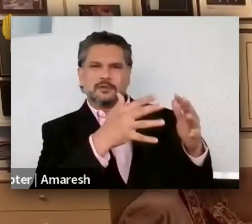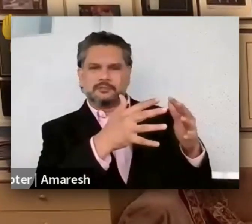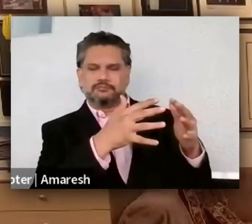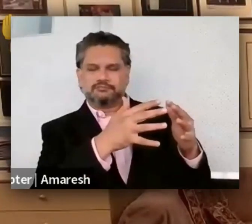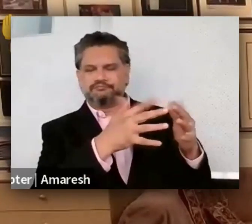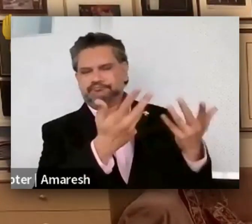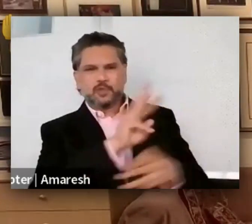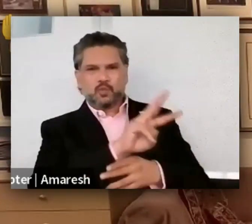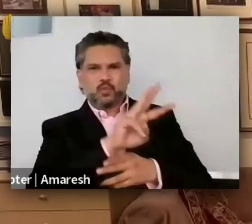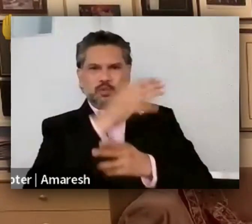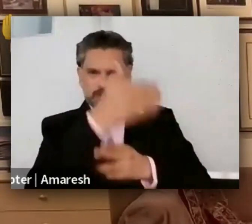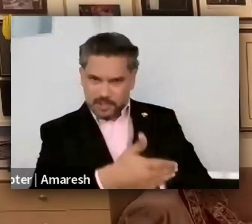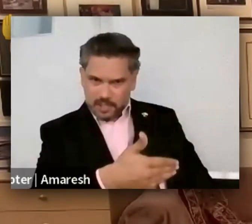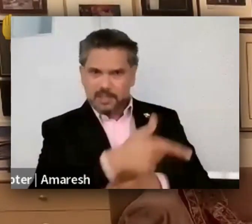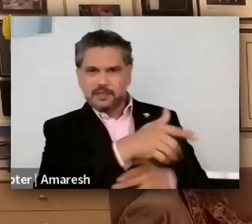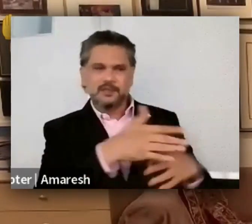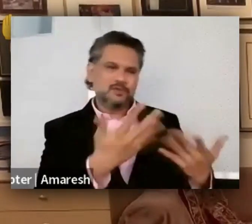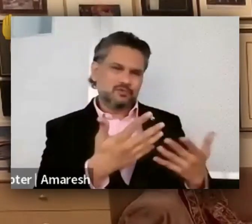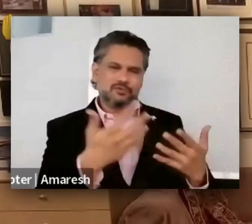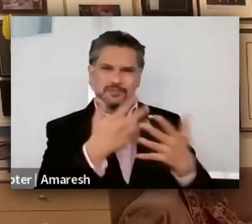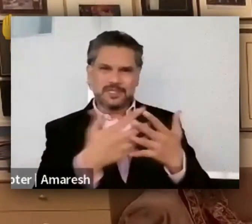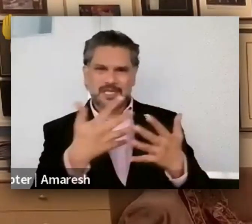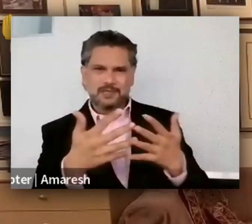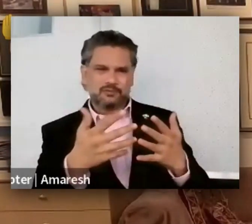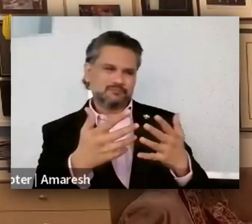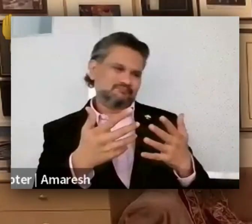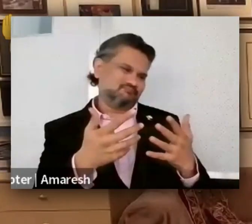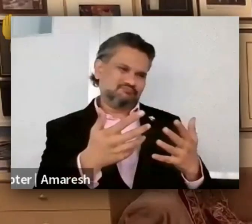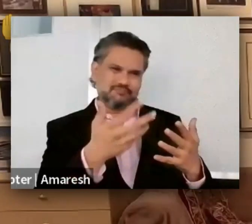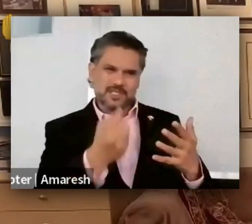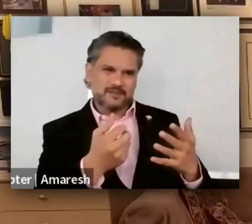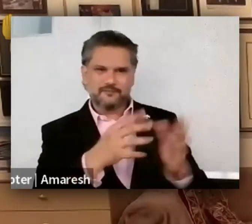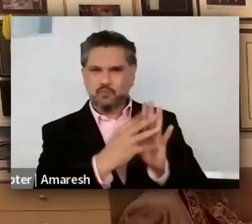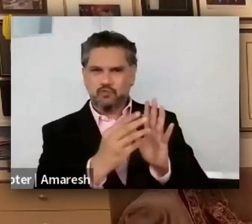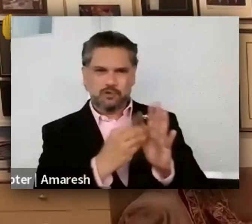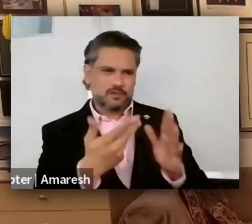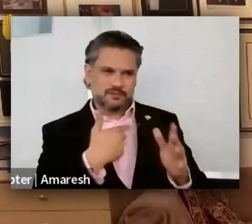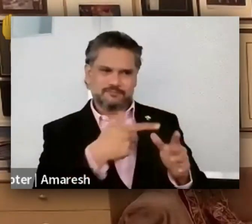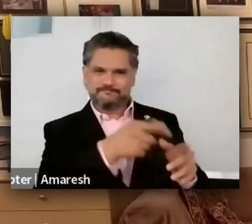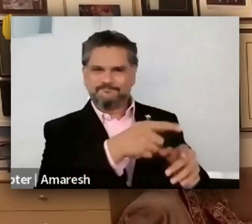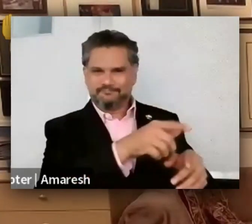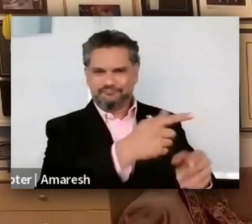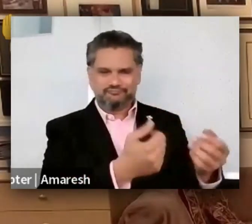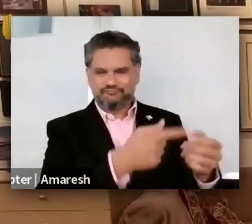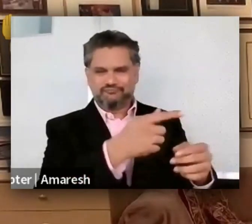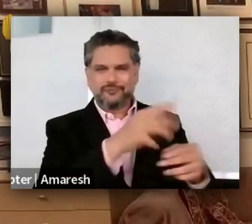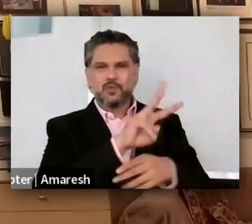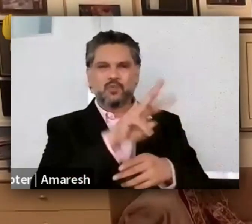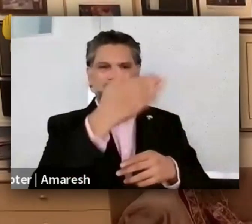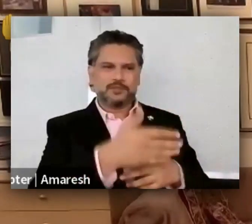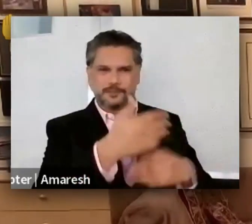or you are working with a language model that is driving the website having a discussion about